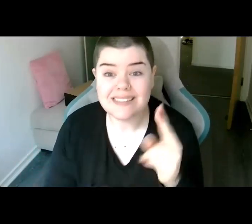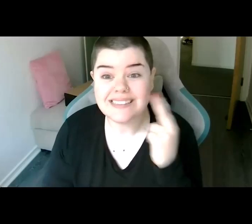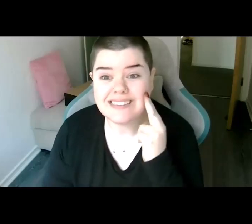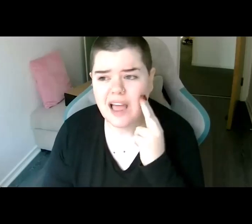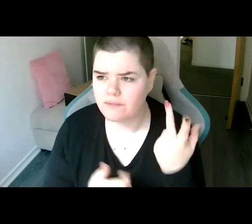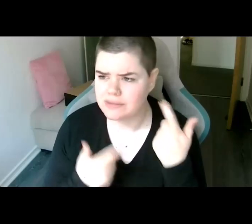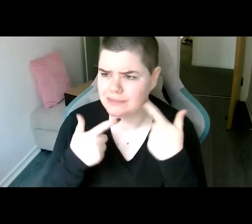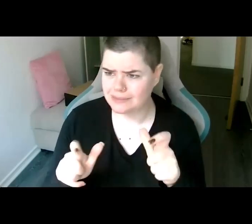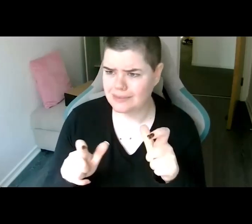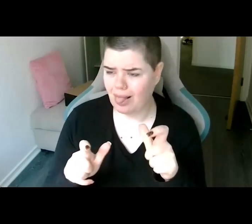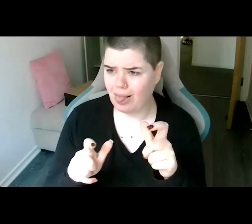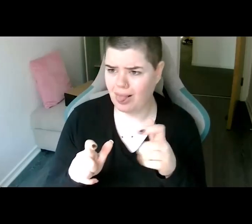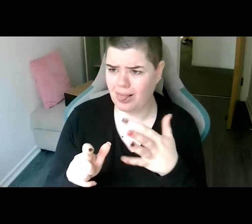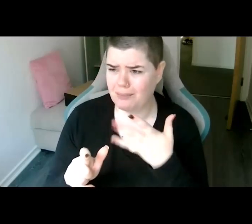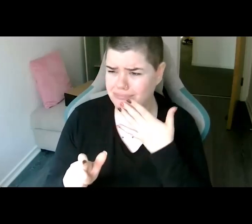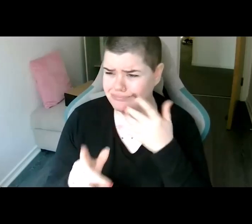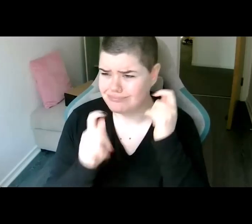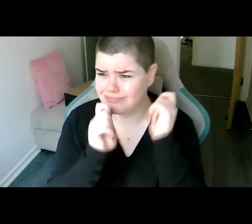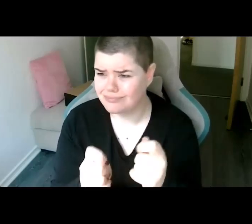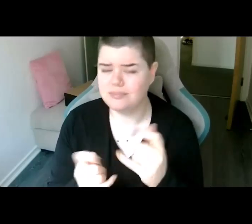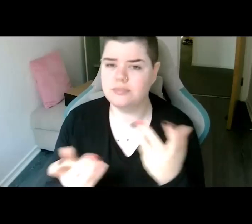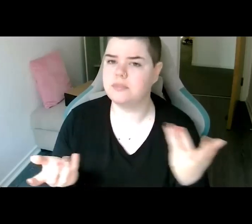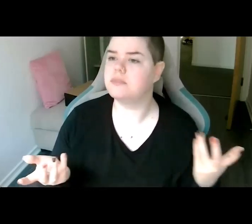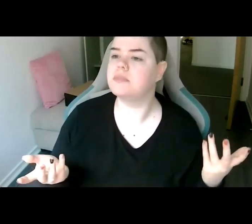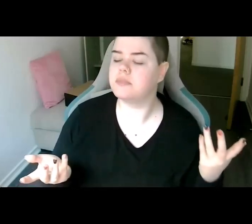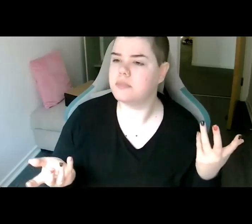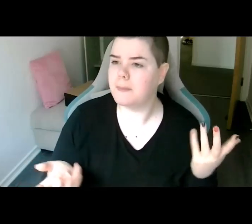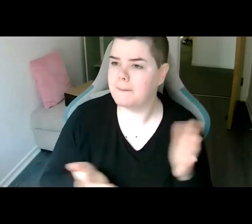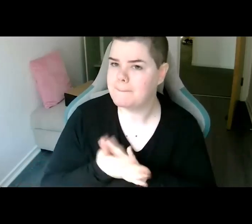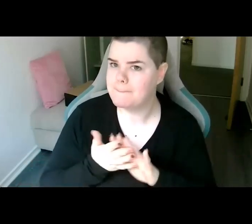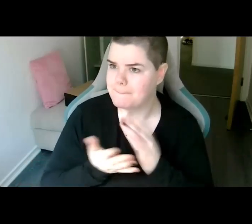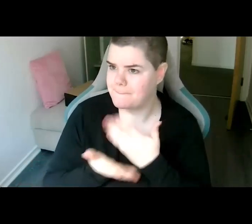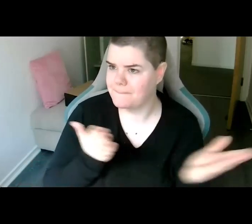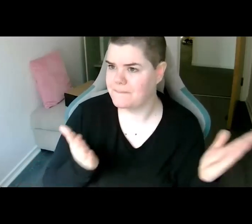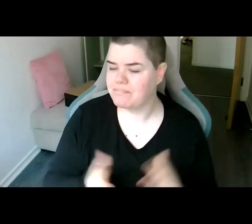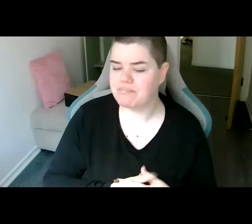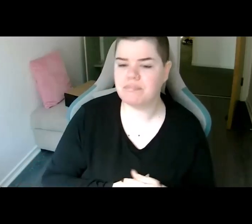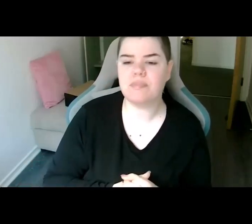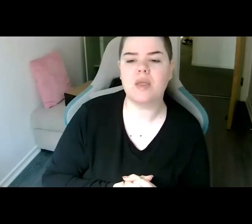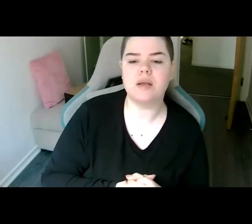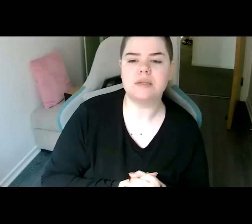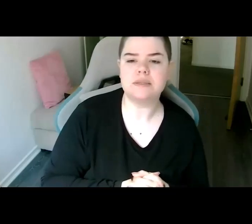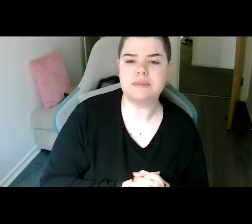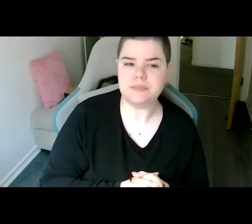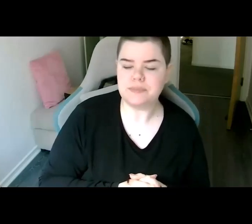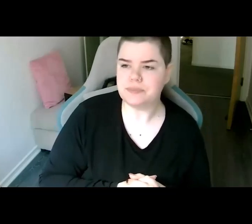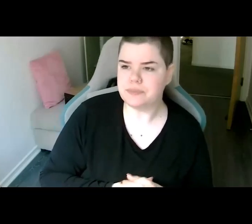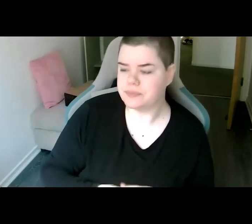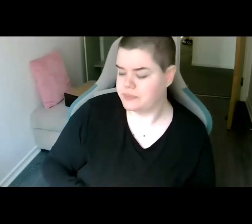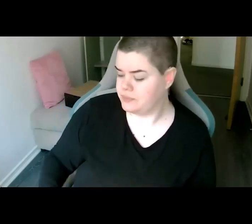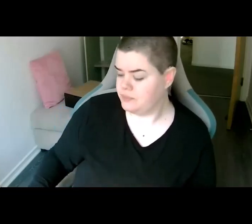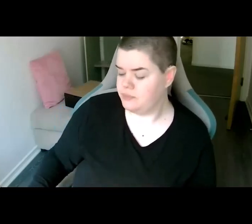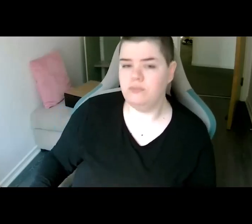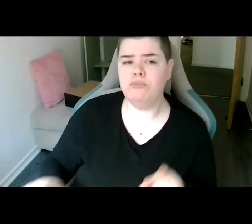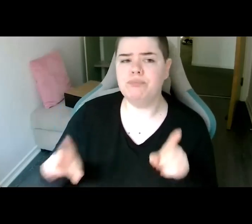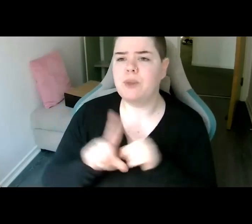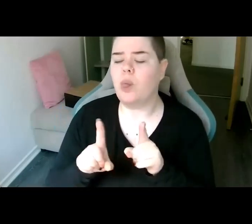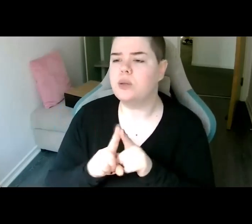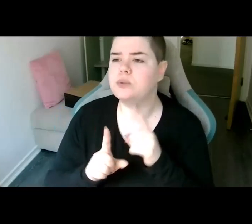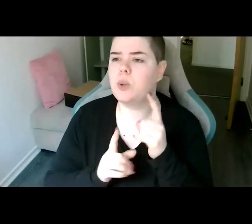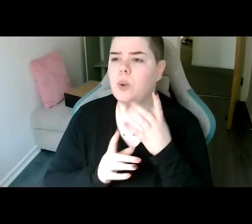There's no if, no buts at that point, then, because you wouldn't she feels that she wouldn't be treated like this if they just knew that she was deaf.